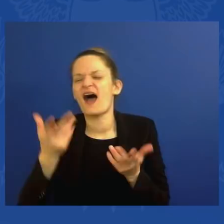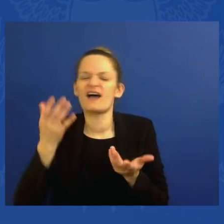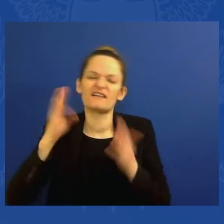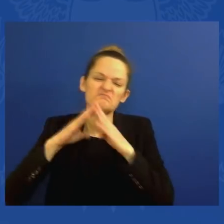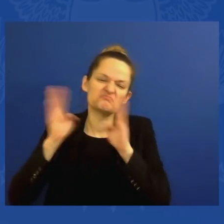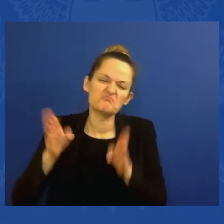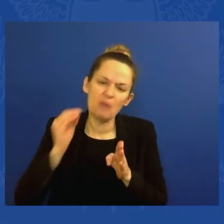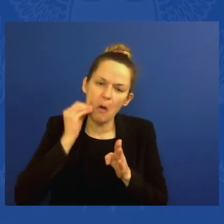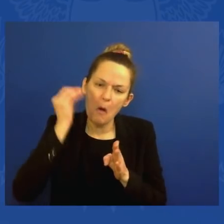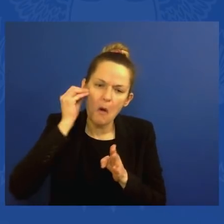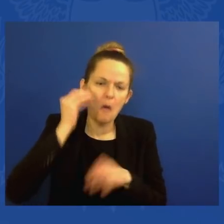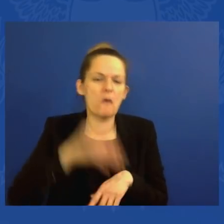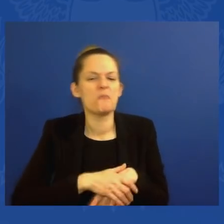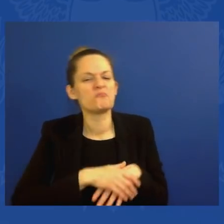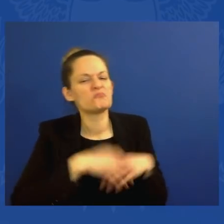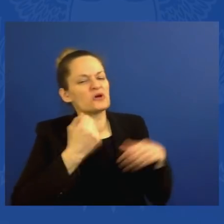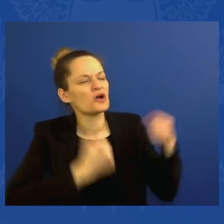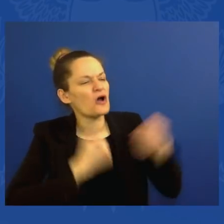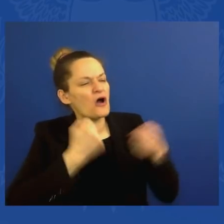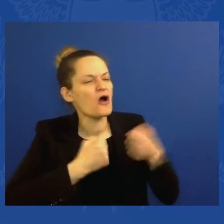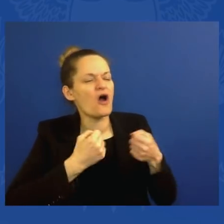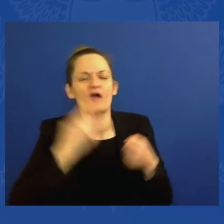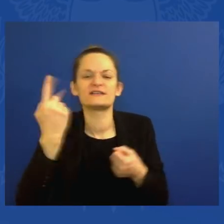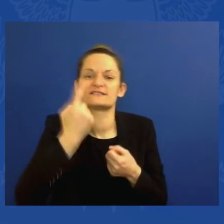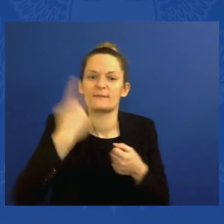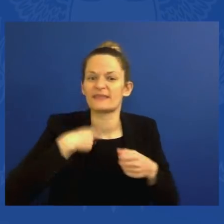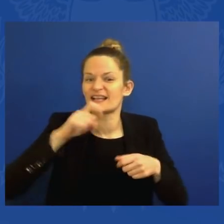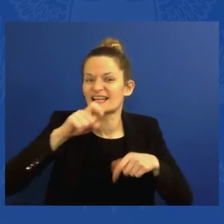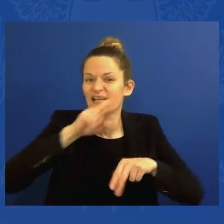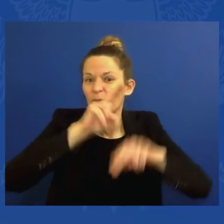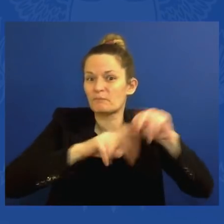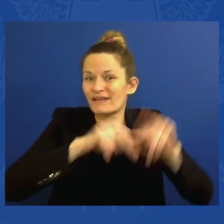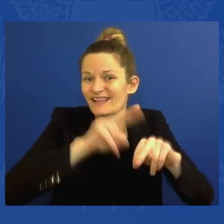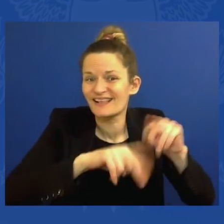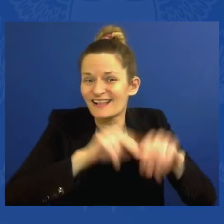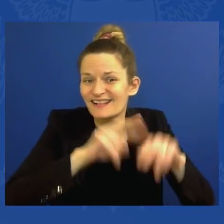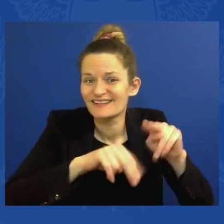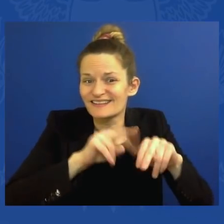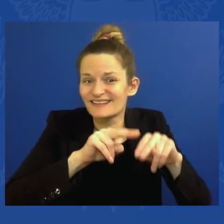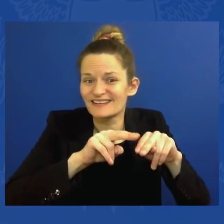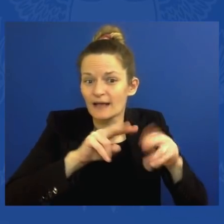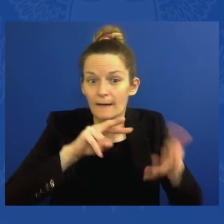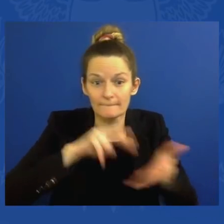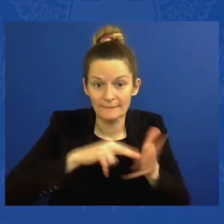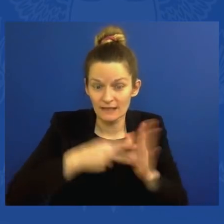And the price of automobiles, for example, went way up -- more people seeking them and fewer being made.